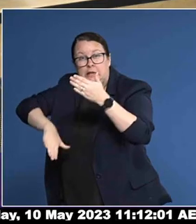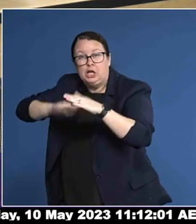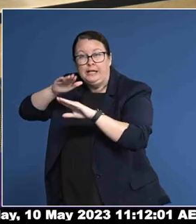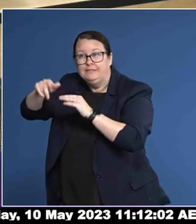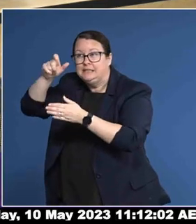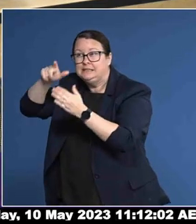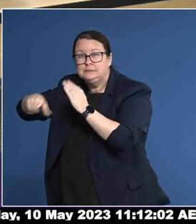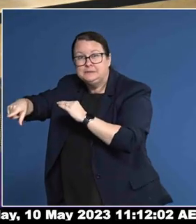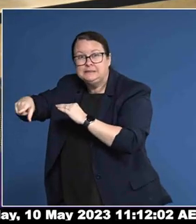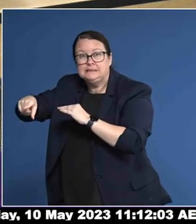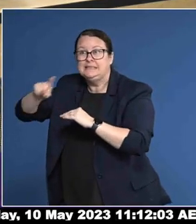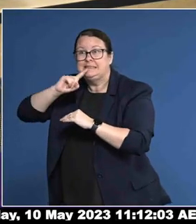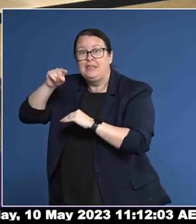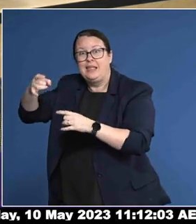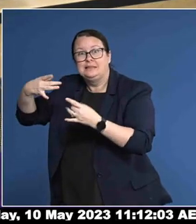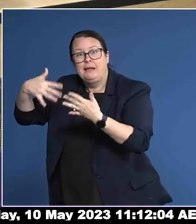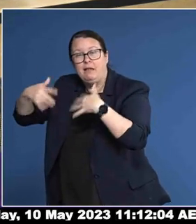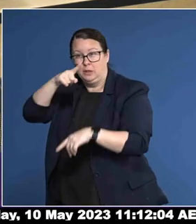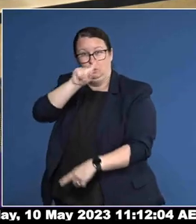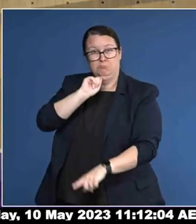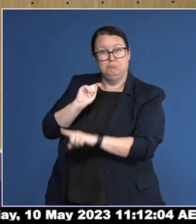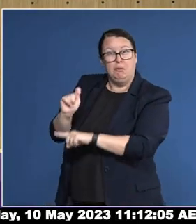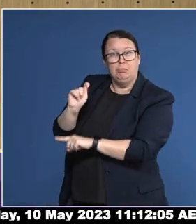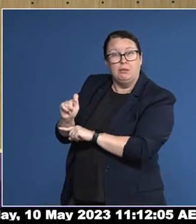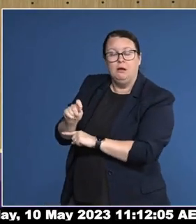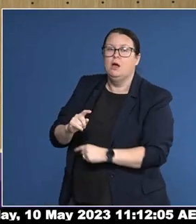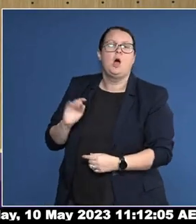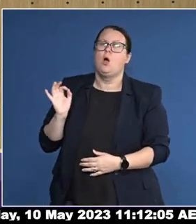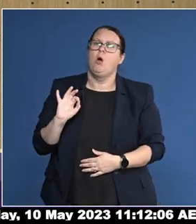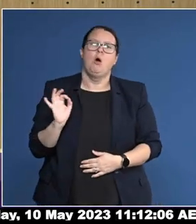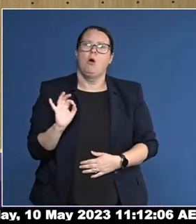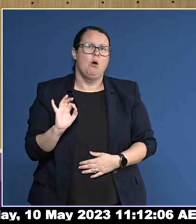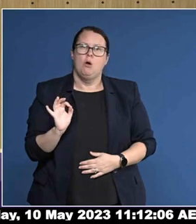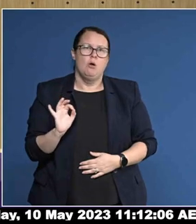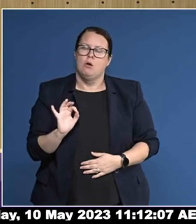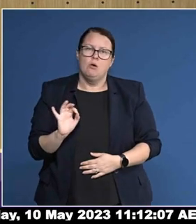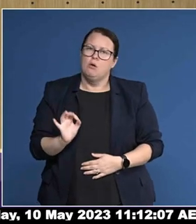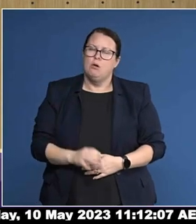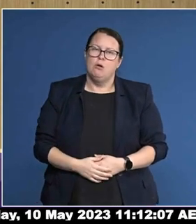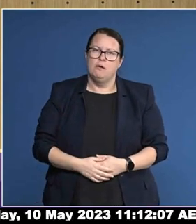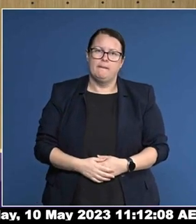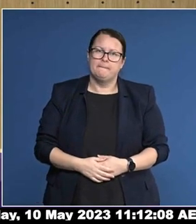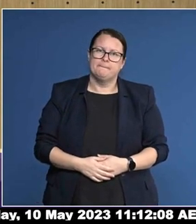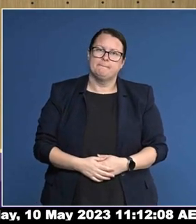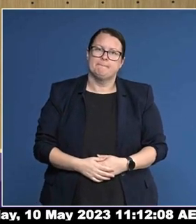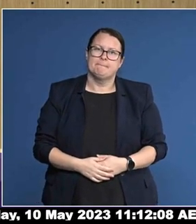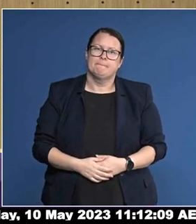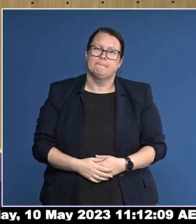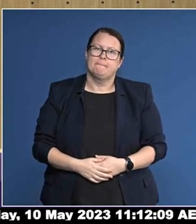No, I think that - that has accepted that those behaviours were occurring